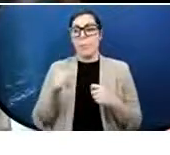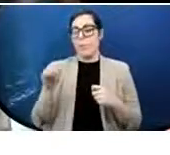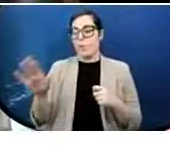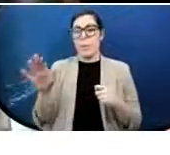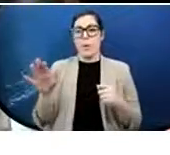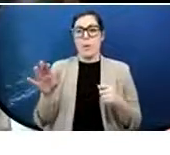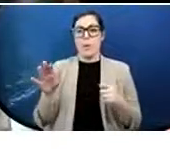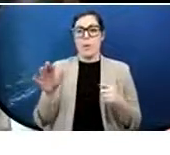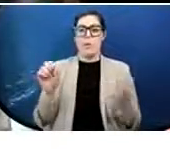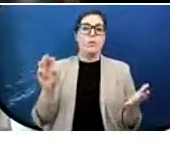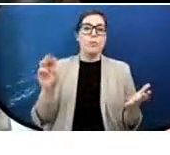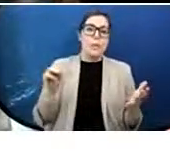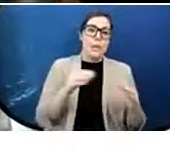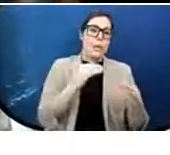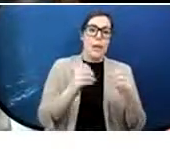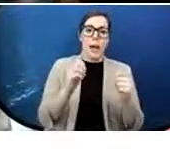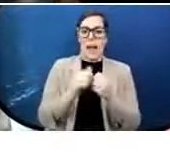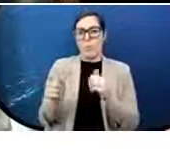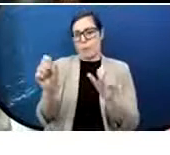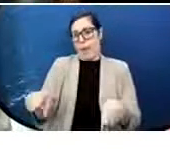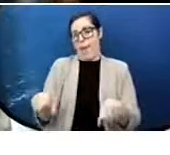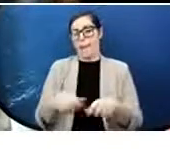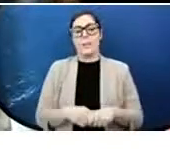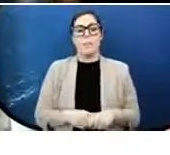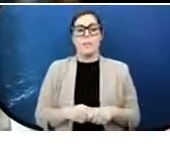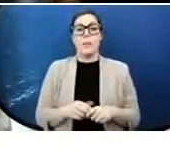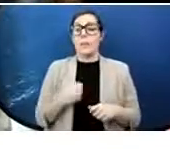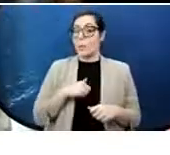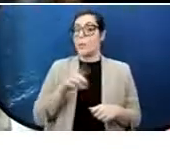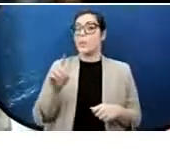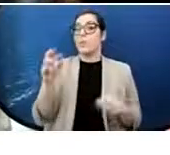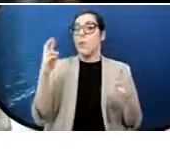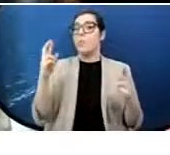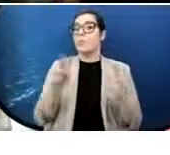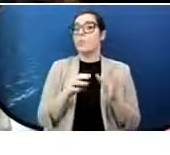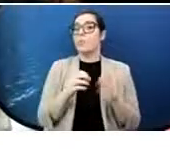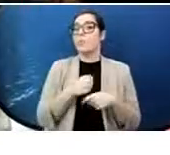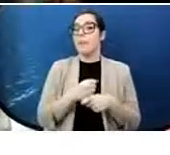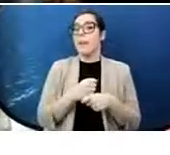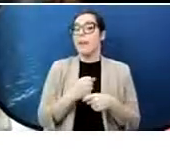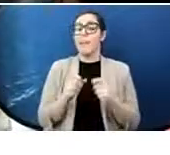are with your students. Also, we're hoping to develop some fliers or printed type materials,